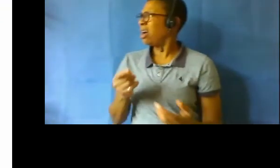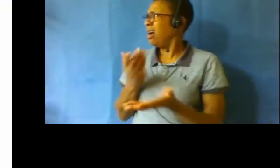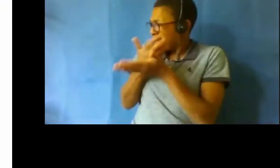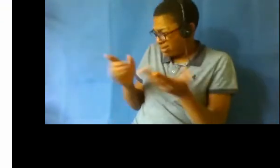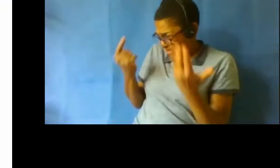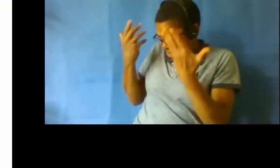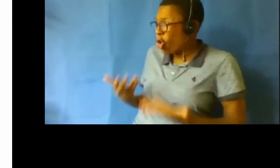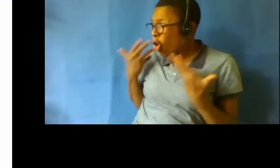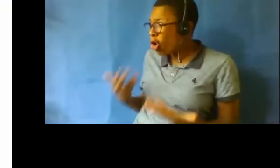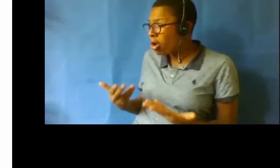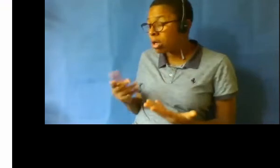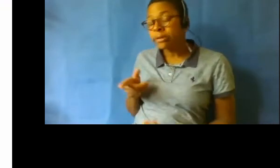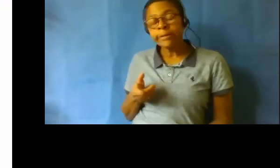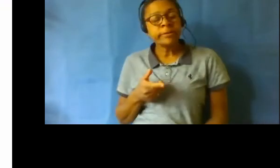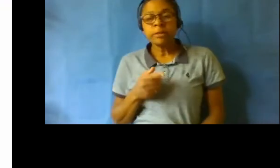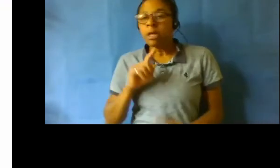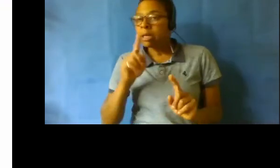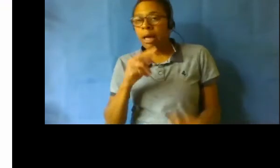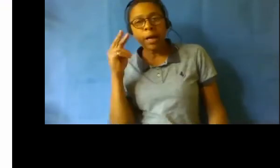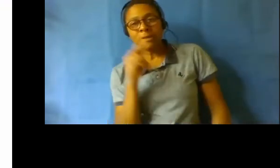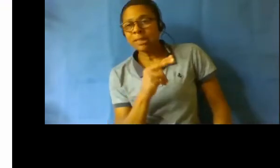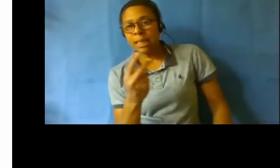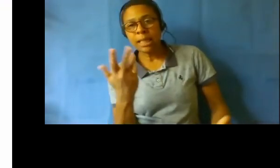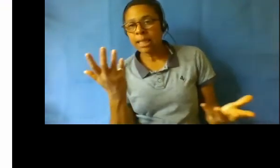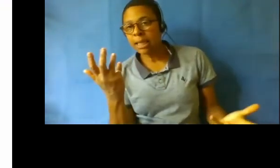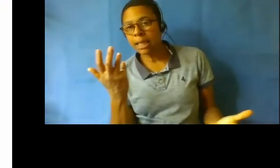where they can't even see the rash on your black skin even me becoming the